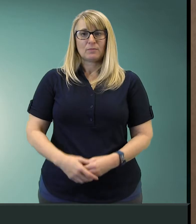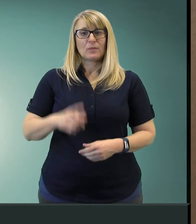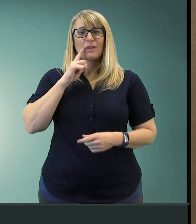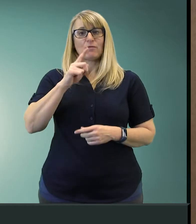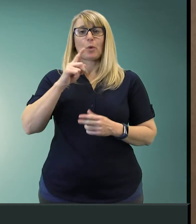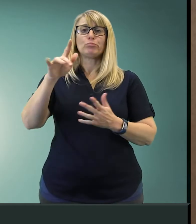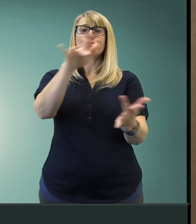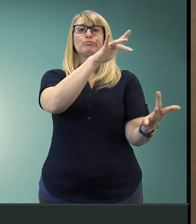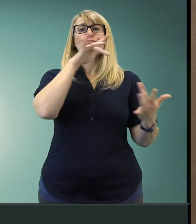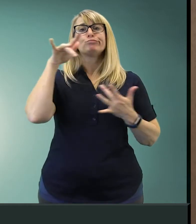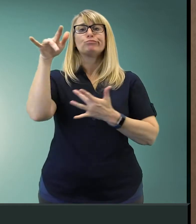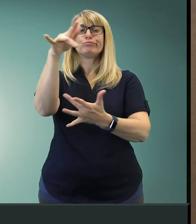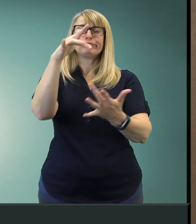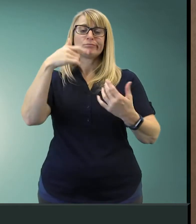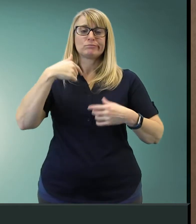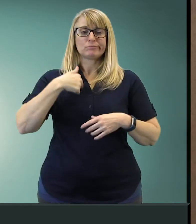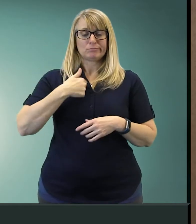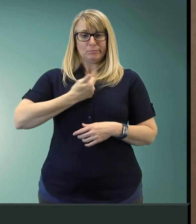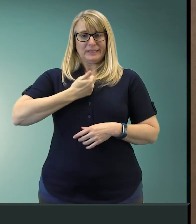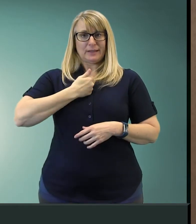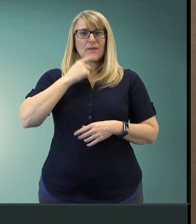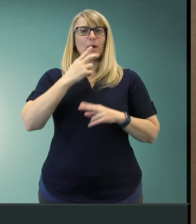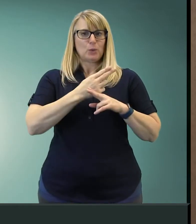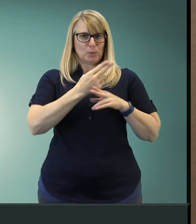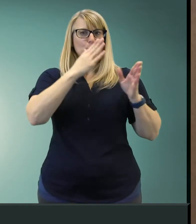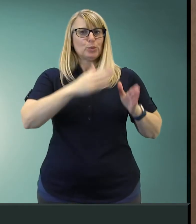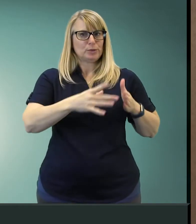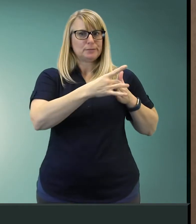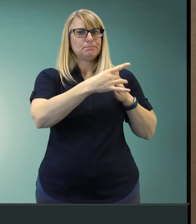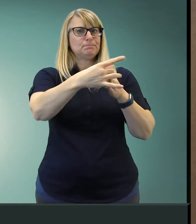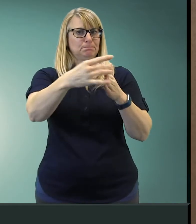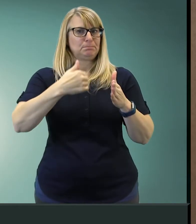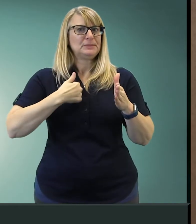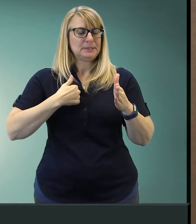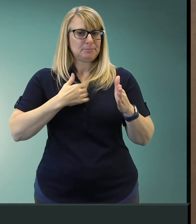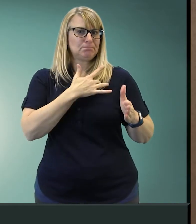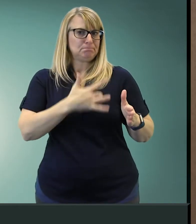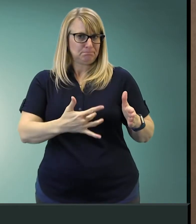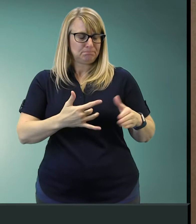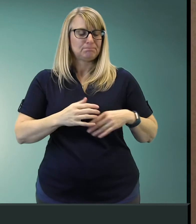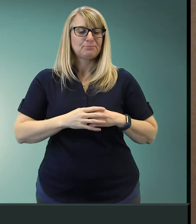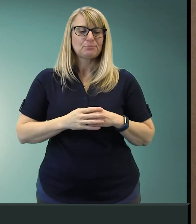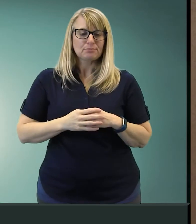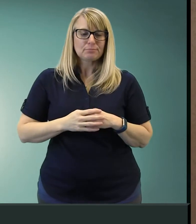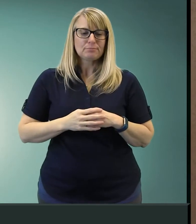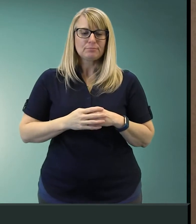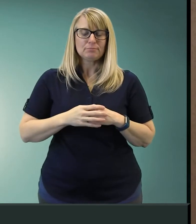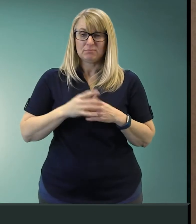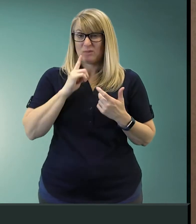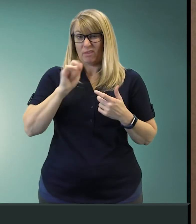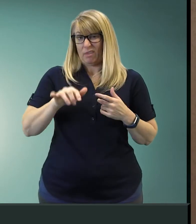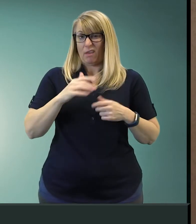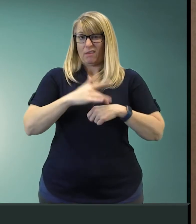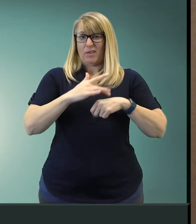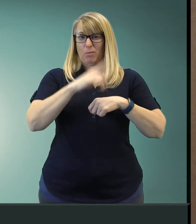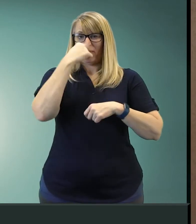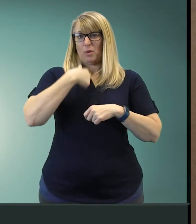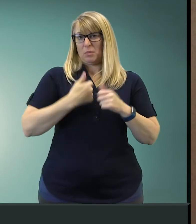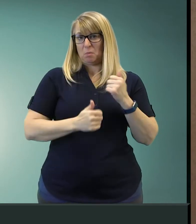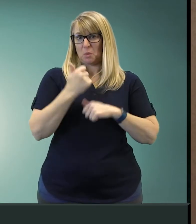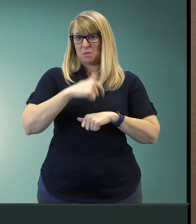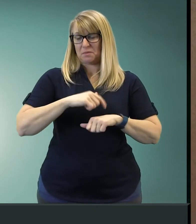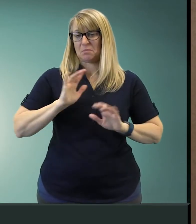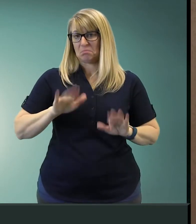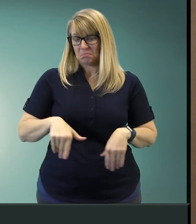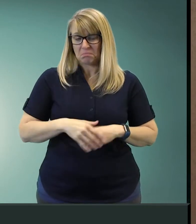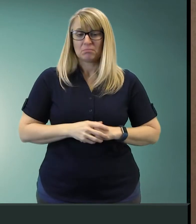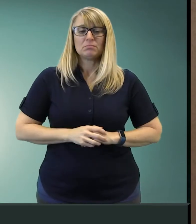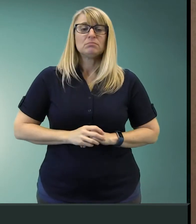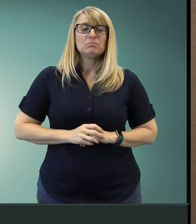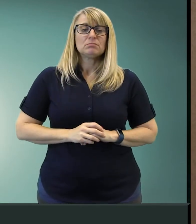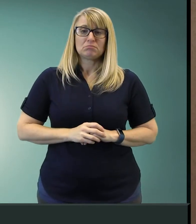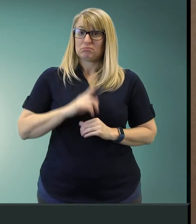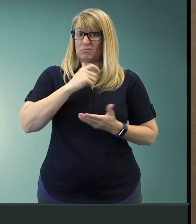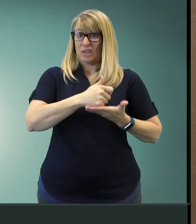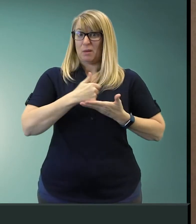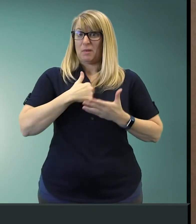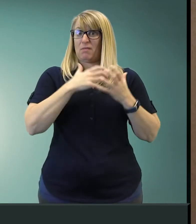To get around, I personally go sighted guide most places, because that option is available,